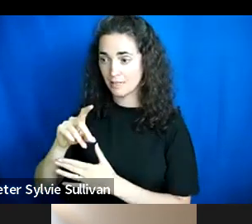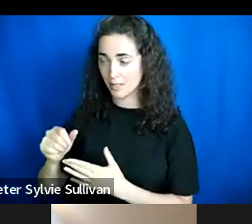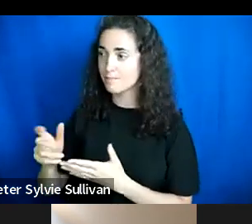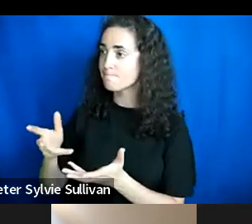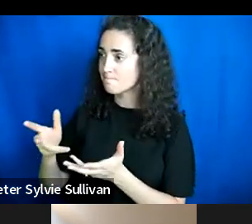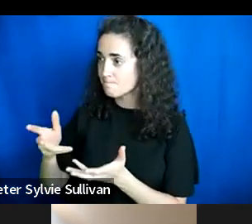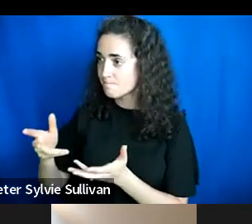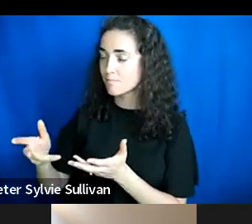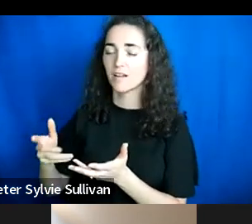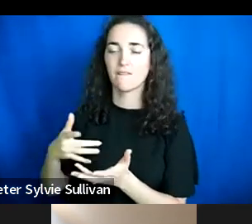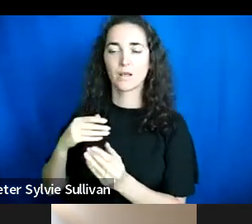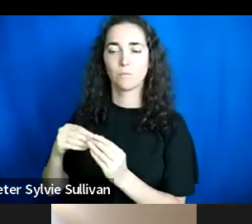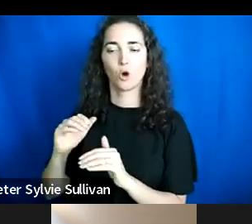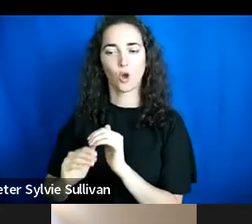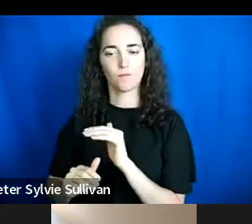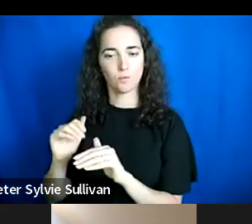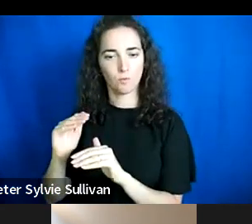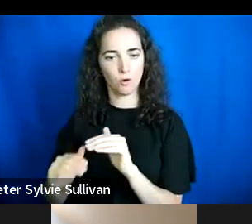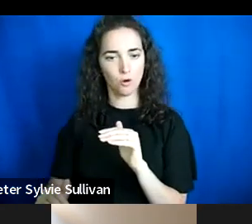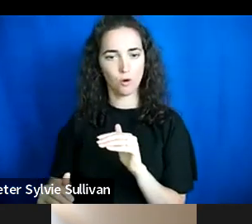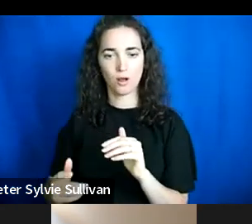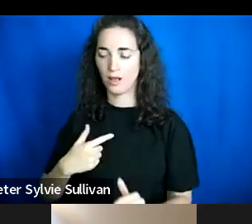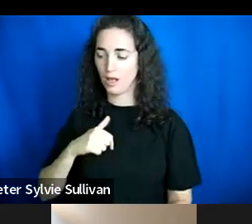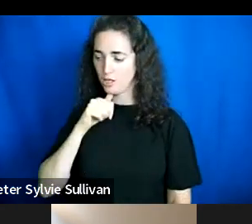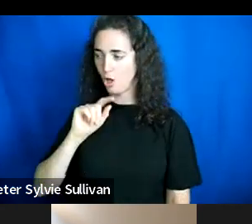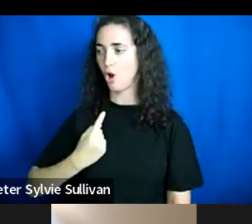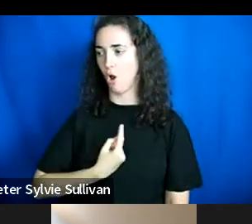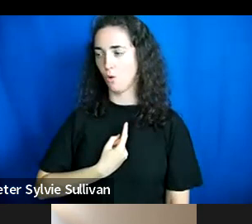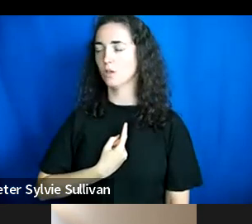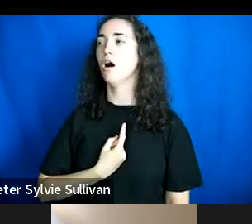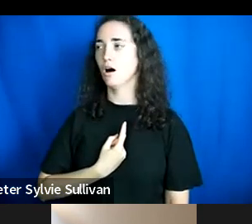Sometimes it's a little bit more comforting because you have relief, knowing that you're not on the island by yourself.